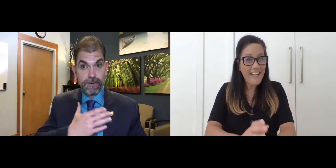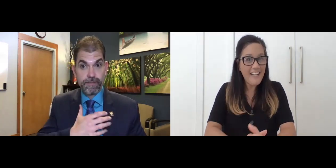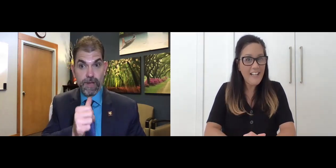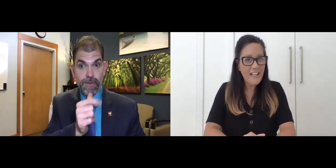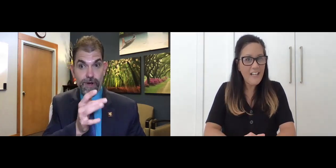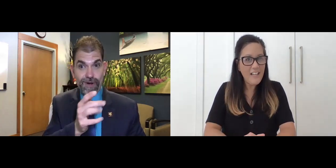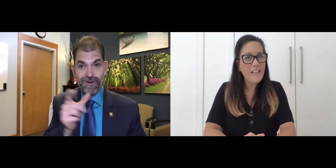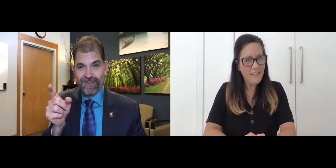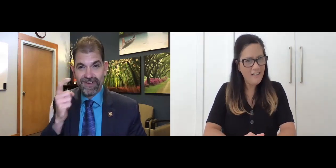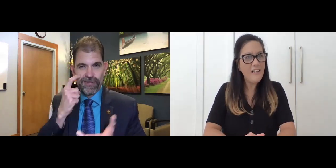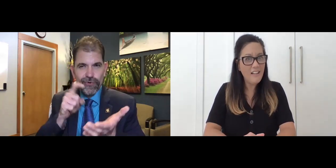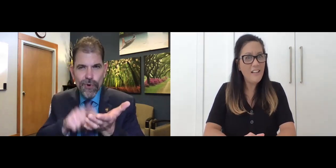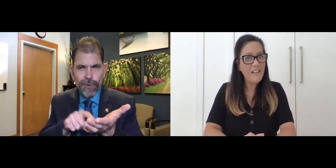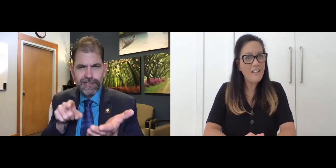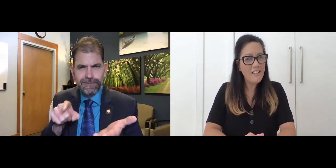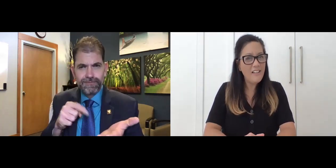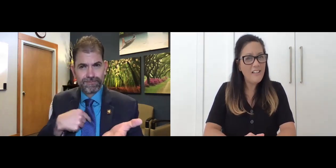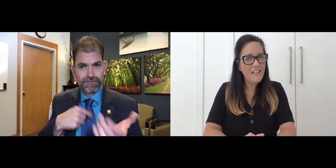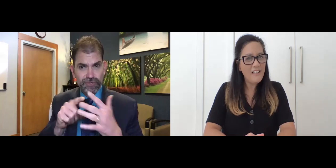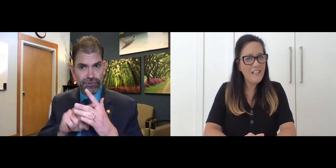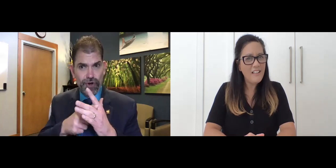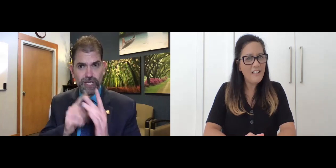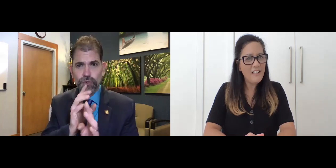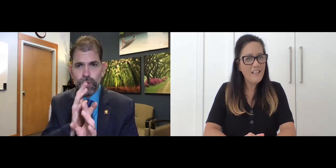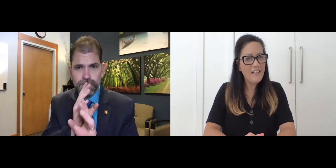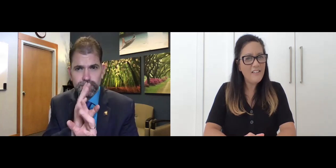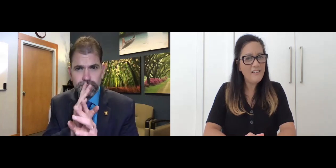When I was about a year old my mother noticed that